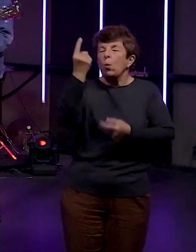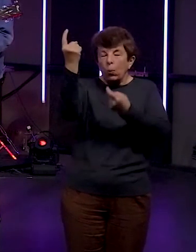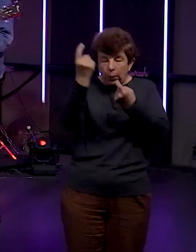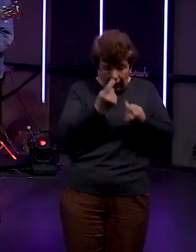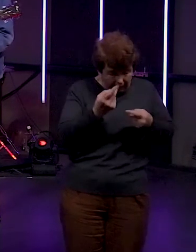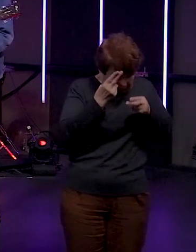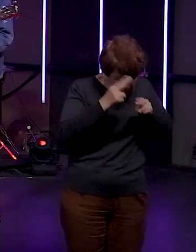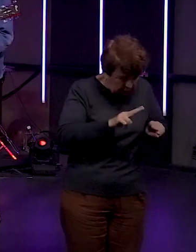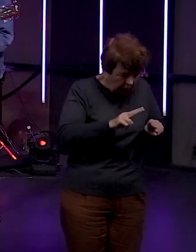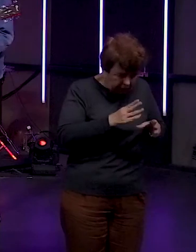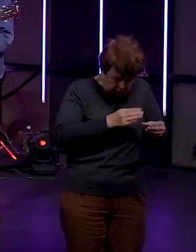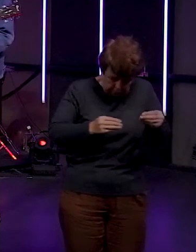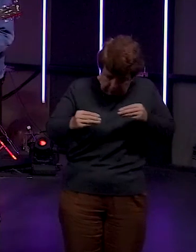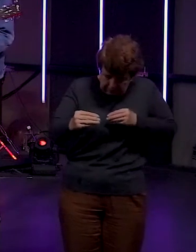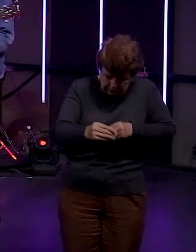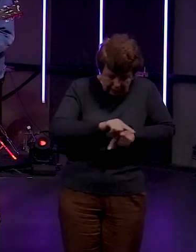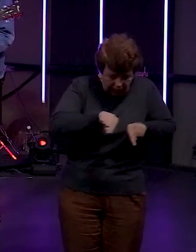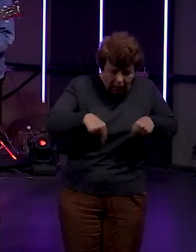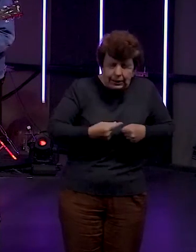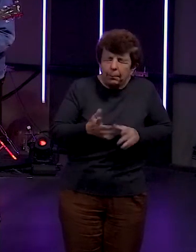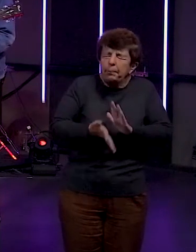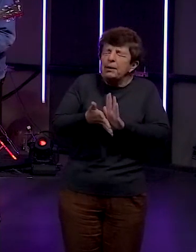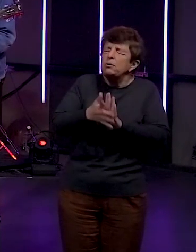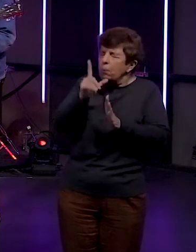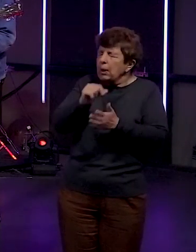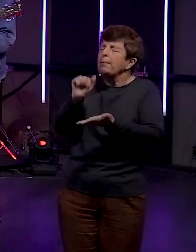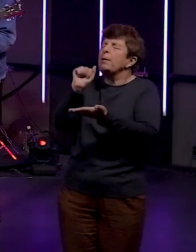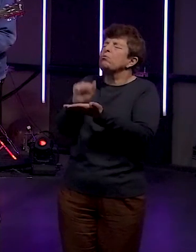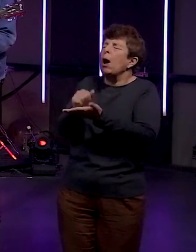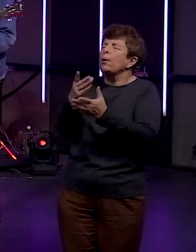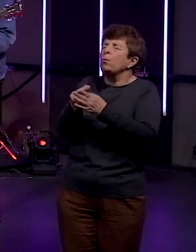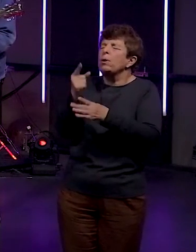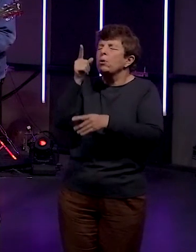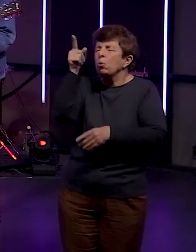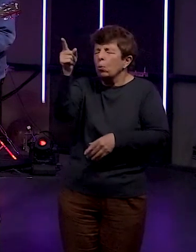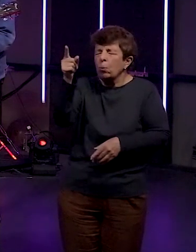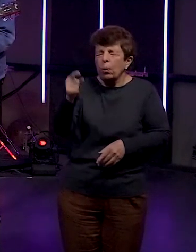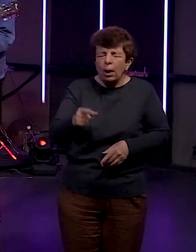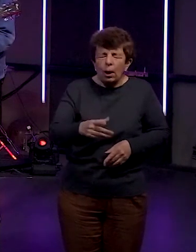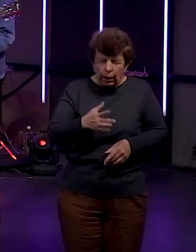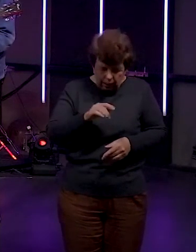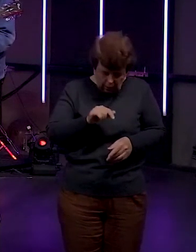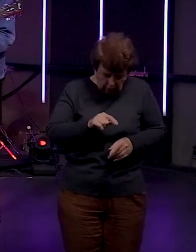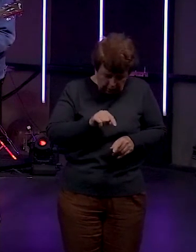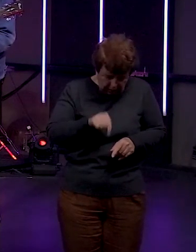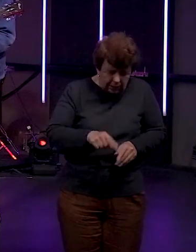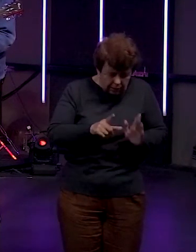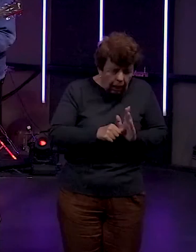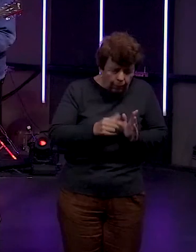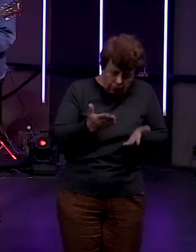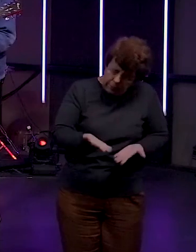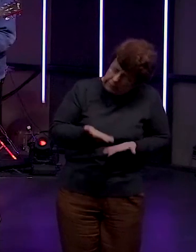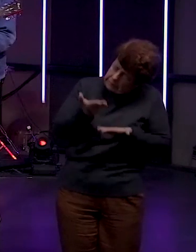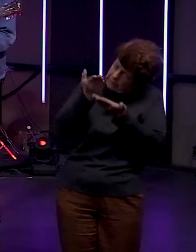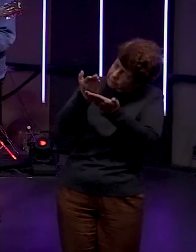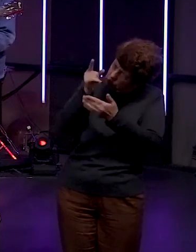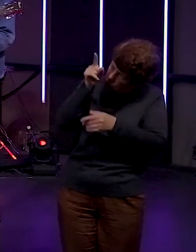in our place so that we could be right with you. Father we do just want to commit this time to you this morning wherever we are